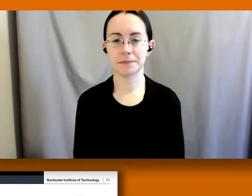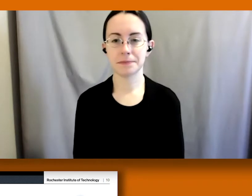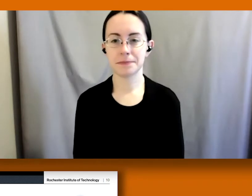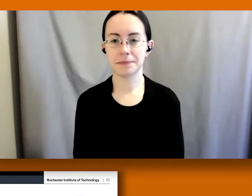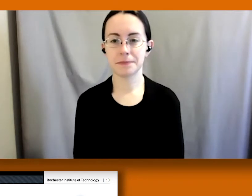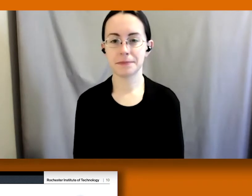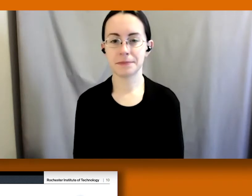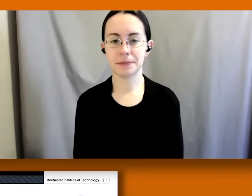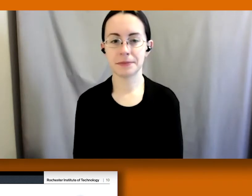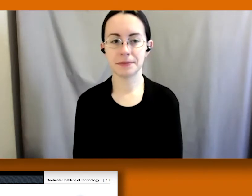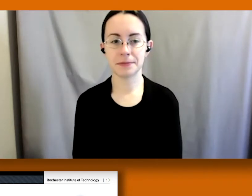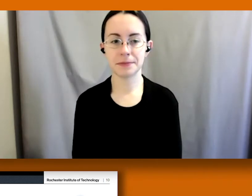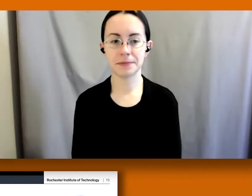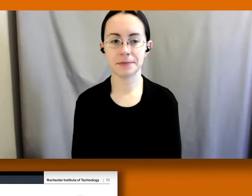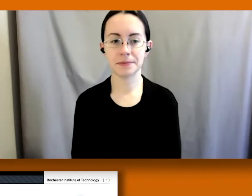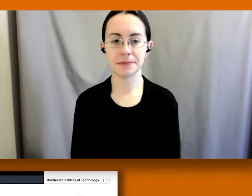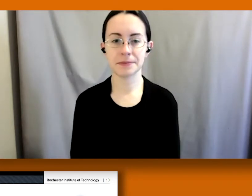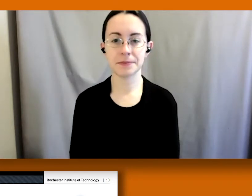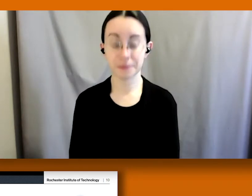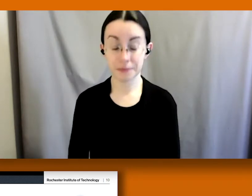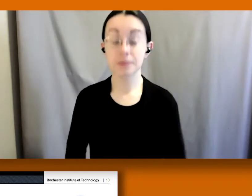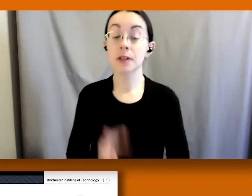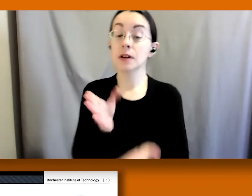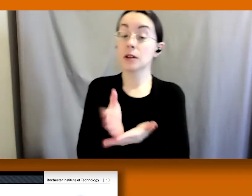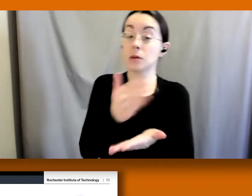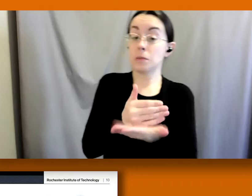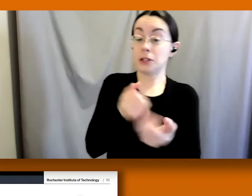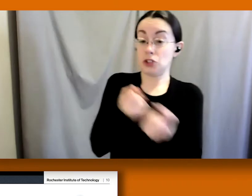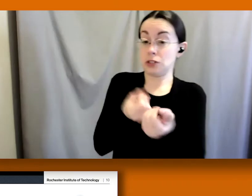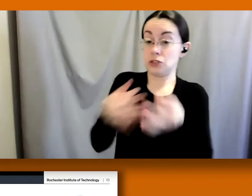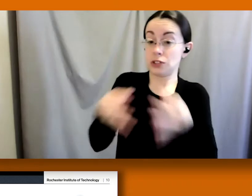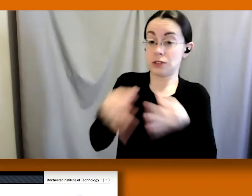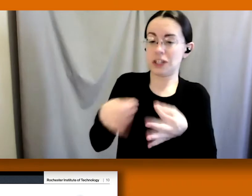In the budget justification that we'll go through in a little bit,